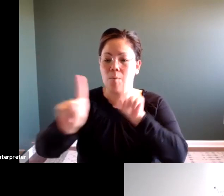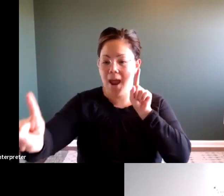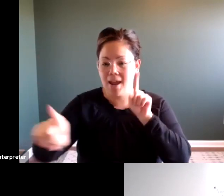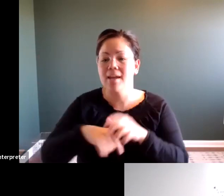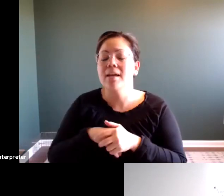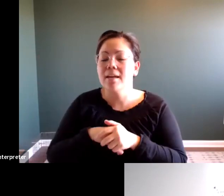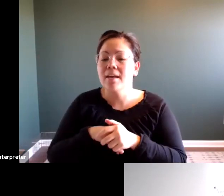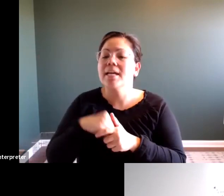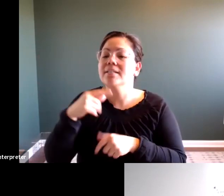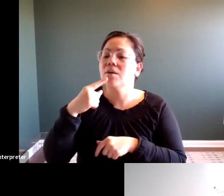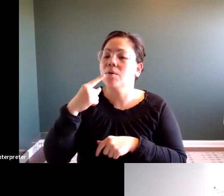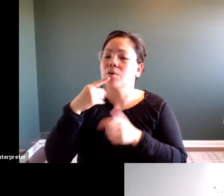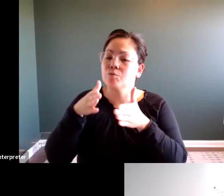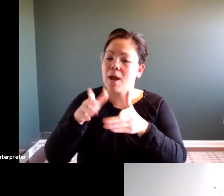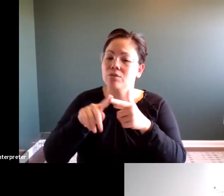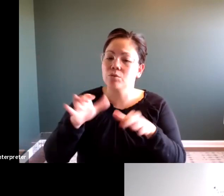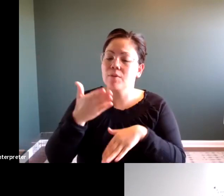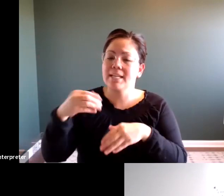there's ways to do things and do it in a really safe way.